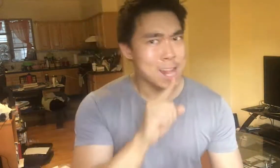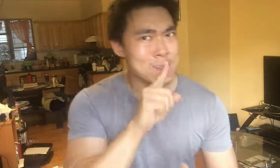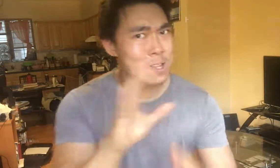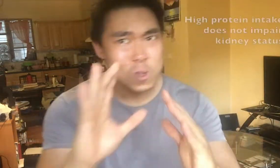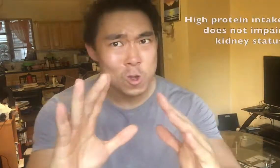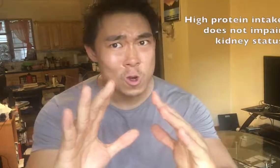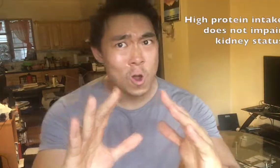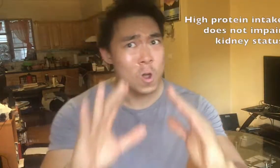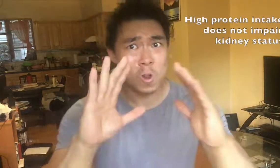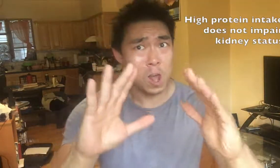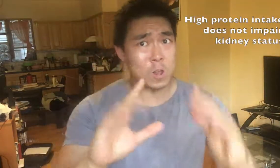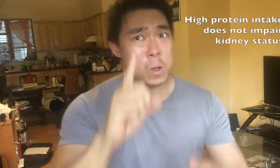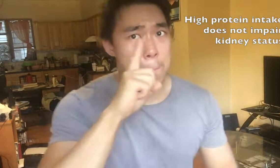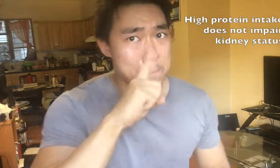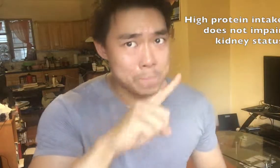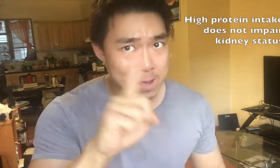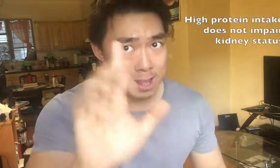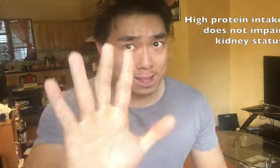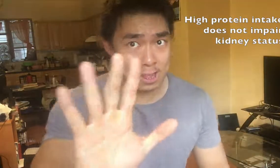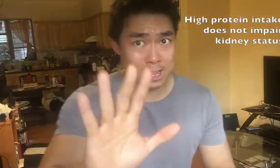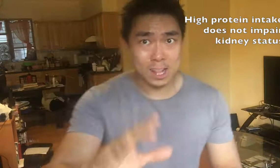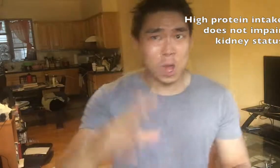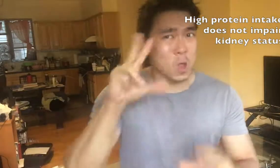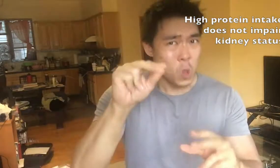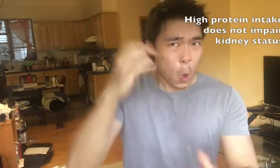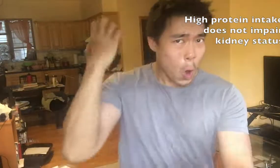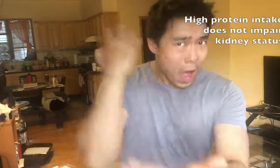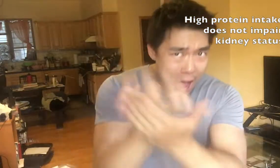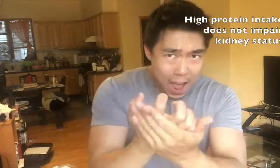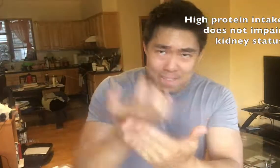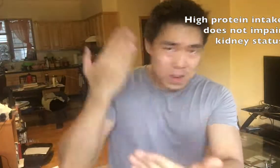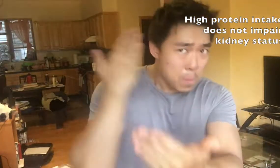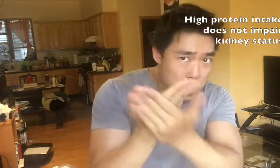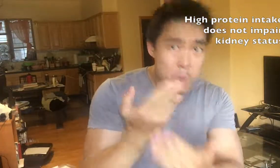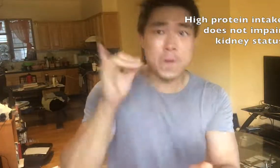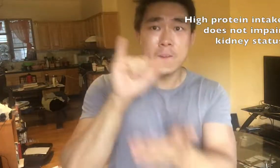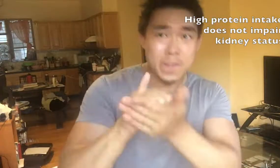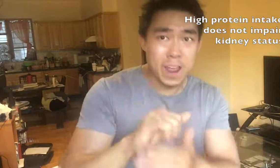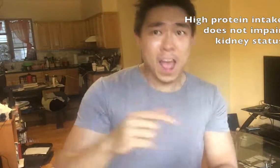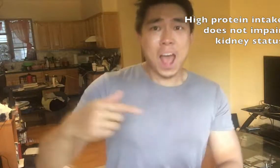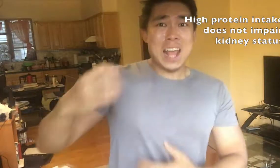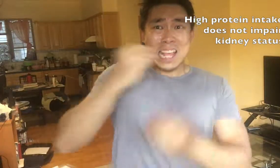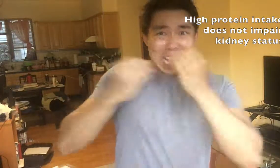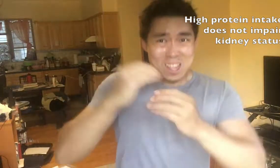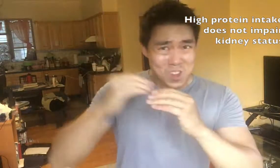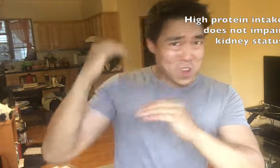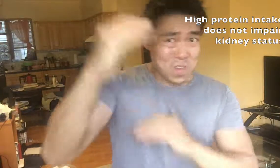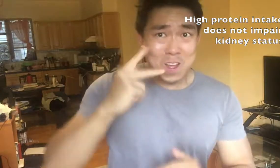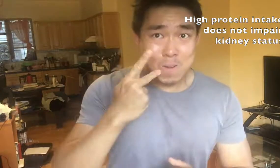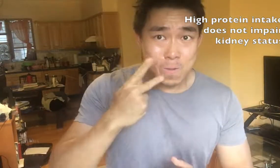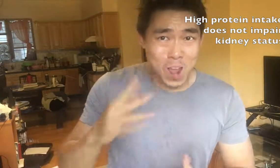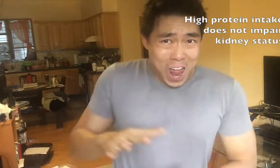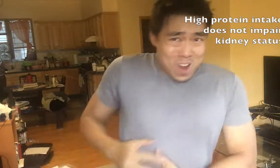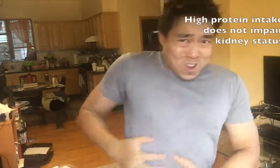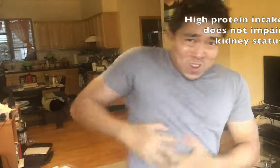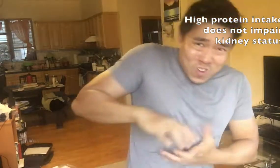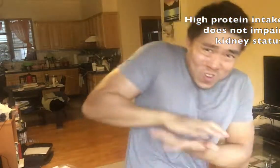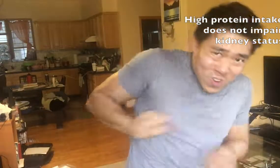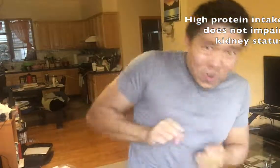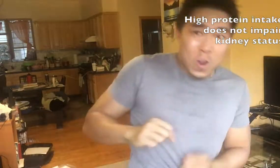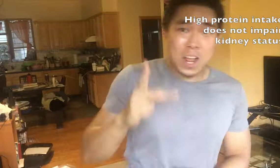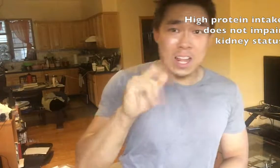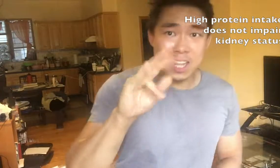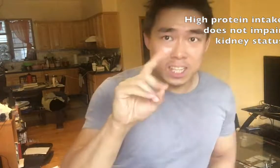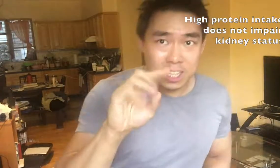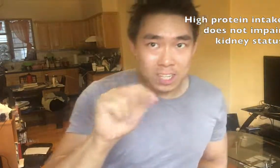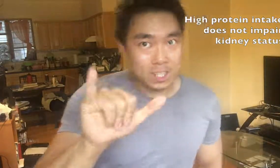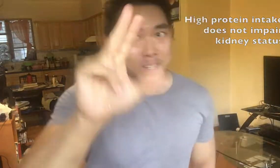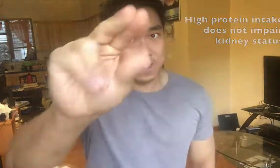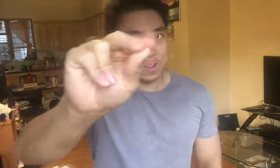This is a myth. A fairly high protein intake – up to 2.8 g/kg (1.2 g/lb) – does not seem to impair kidney status and renal function in people with healthy kidneys